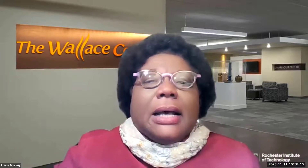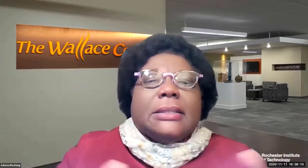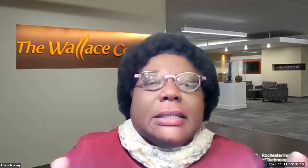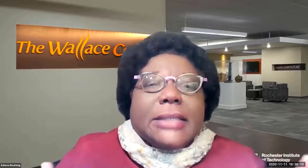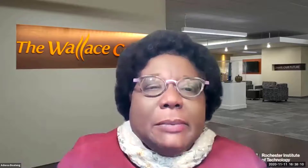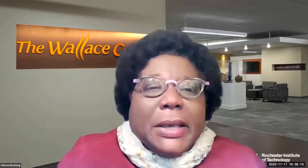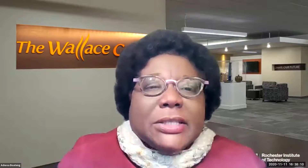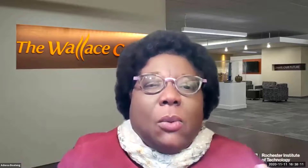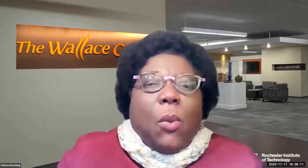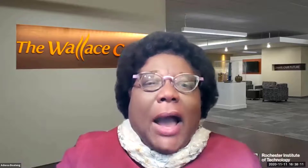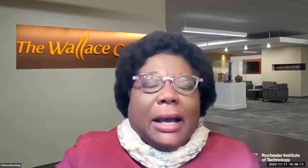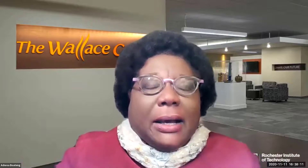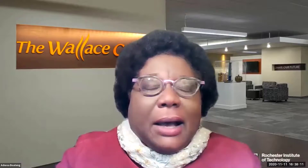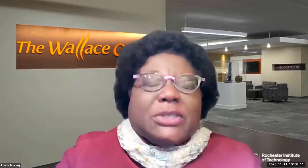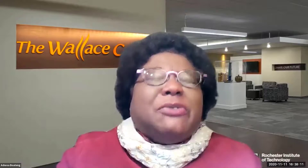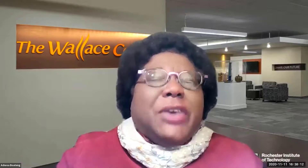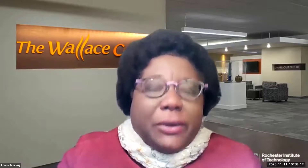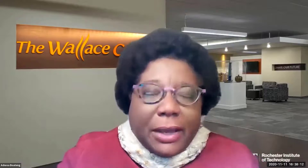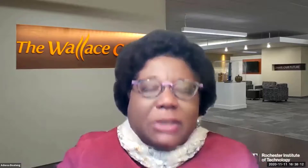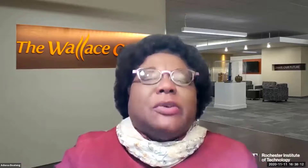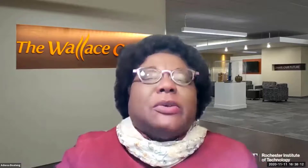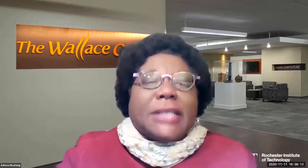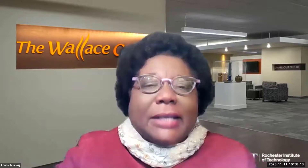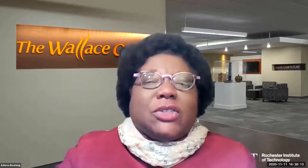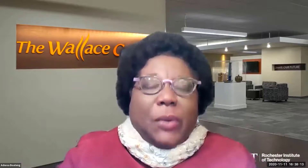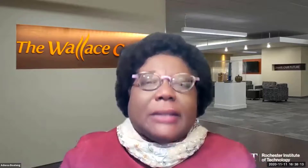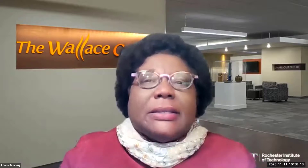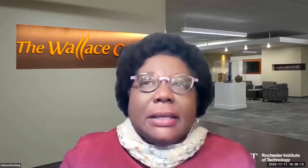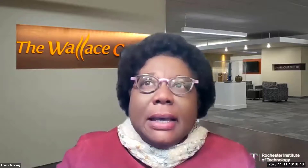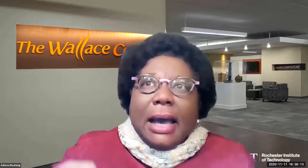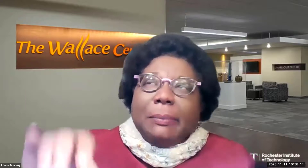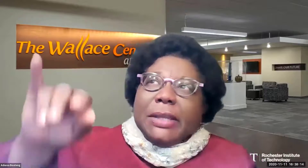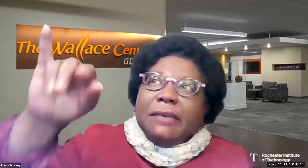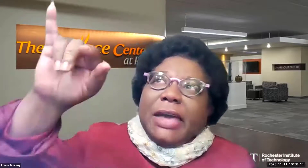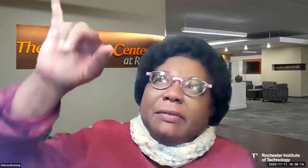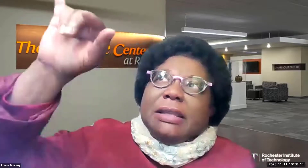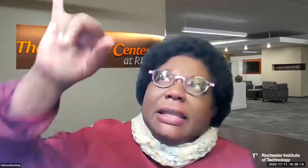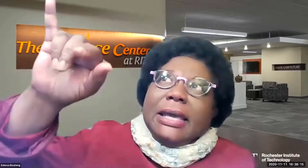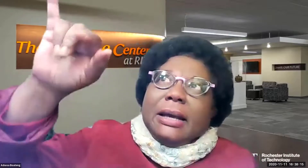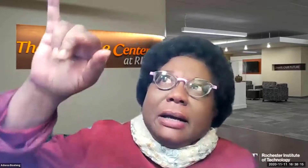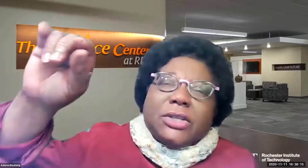Adwoa Boateng: database called why Elsevier Elsevier sides direct I believe they have a link under author permission or something you you